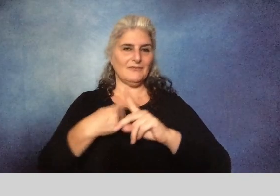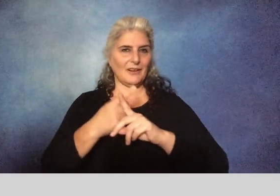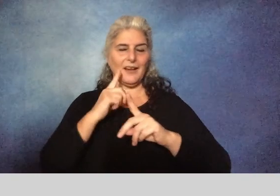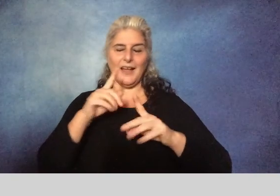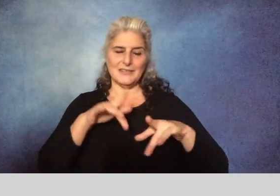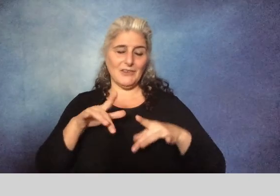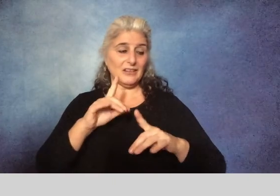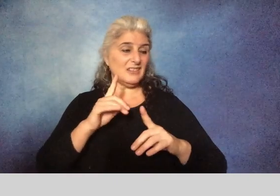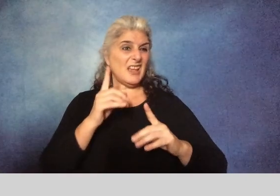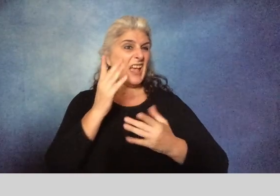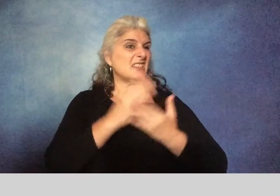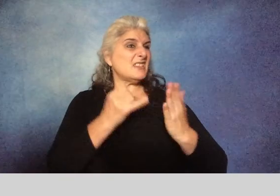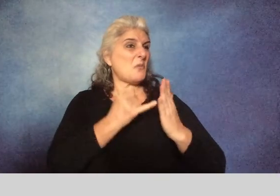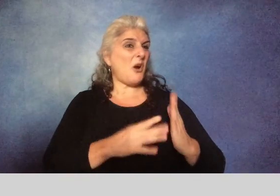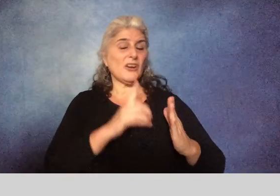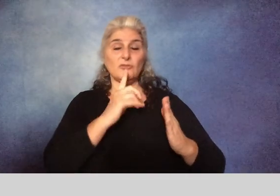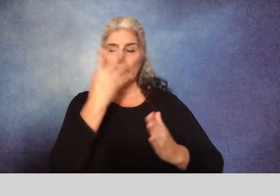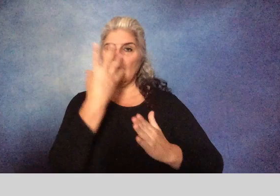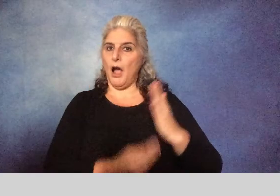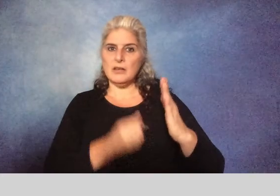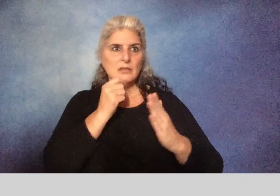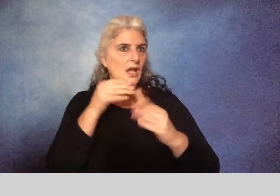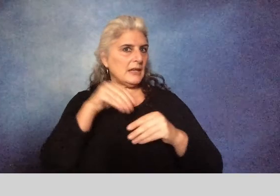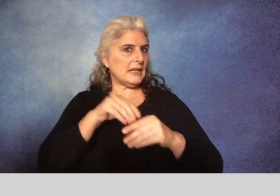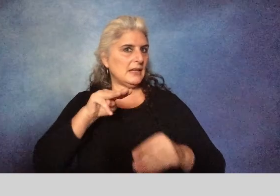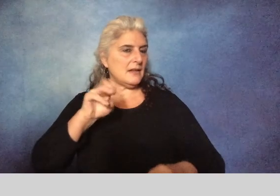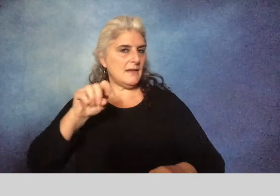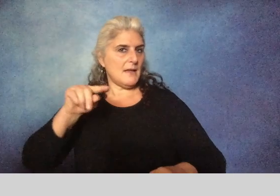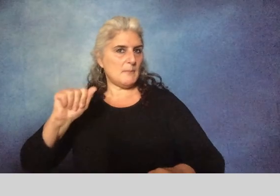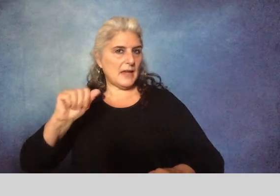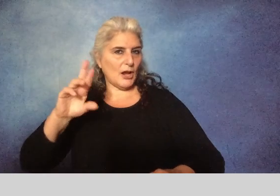whereas others are completely absent. It's possible to address this